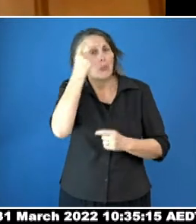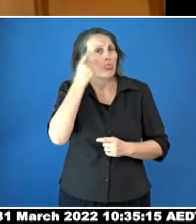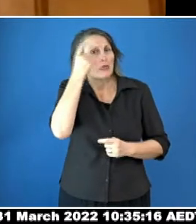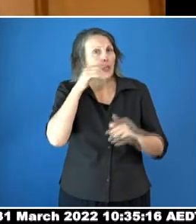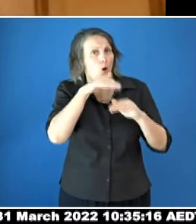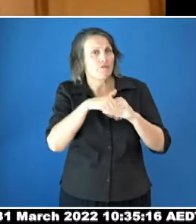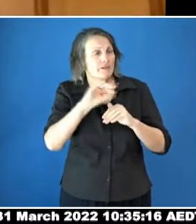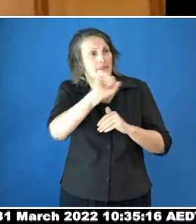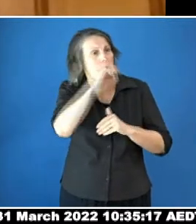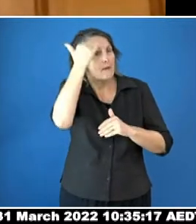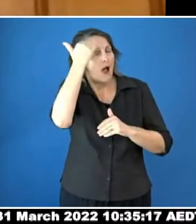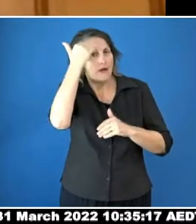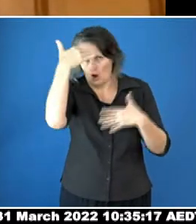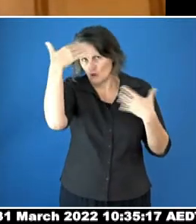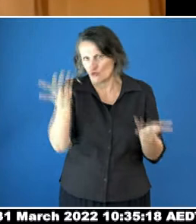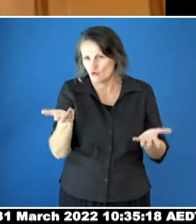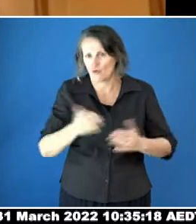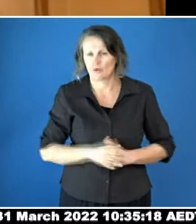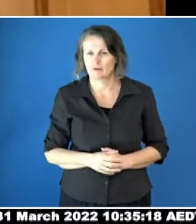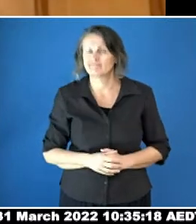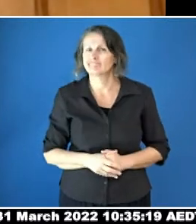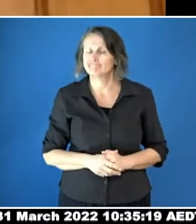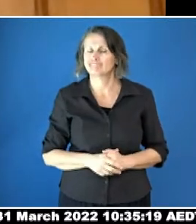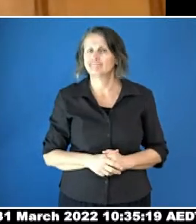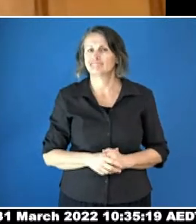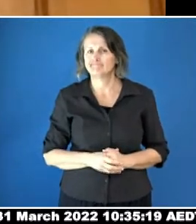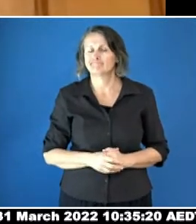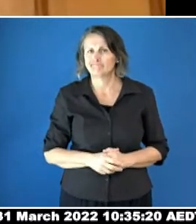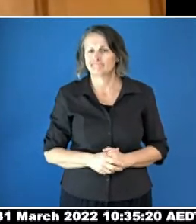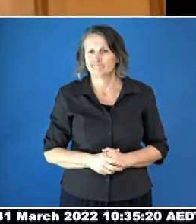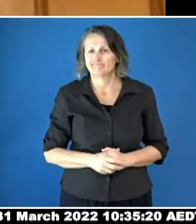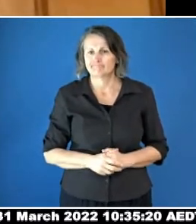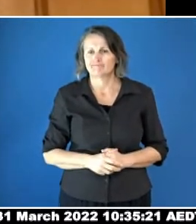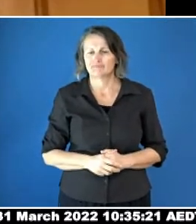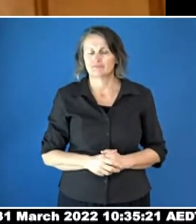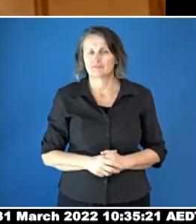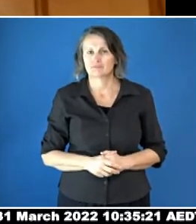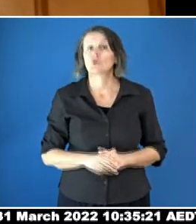Yeah. MS EASTMAN: All right.